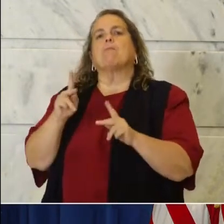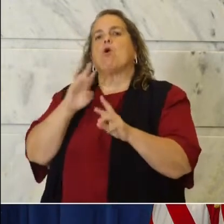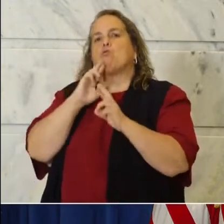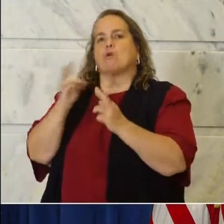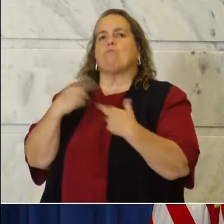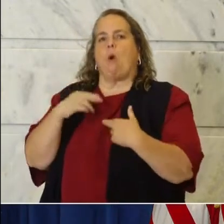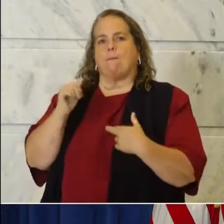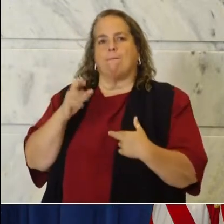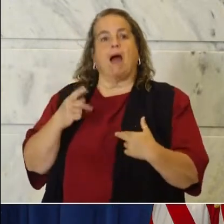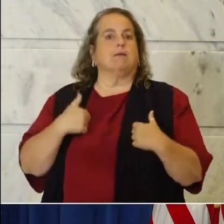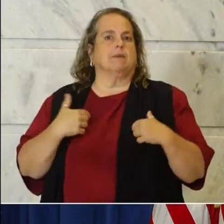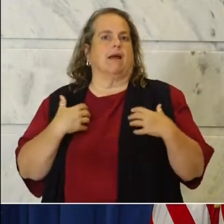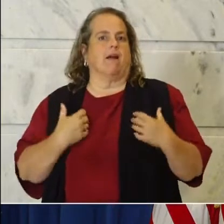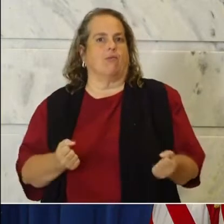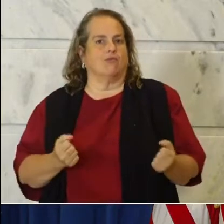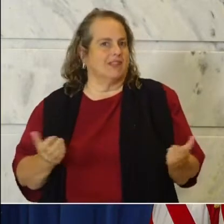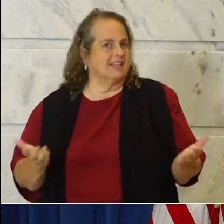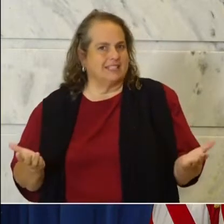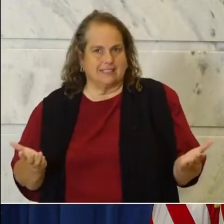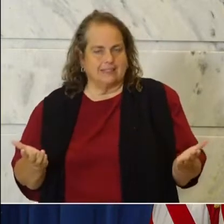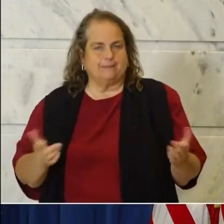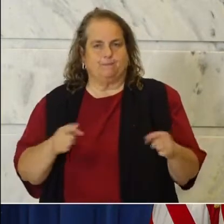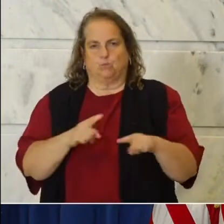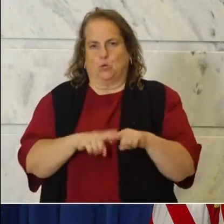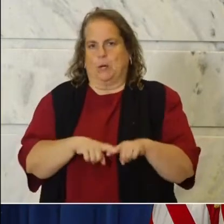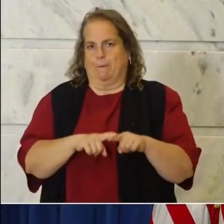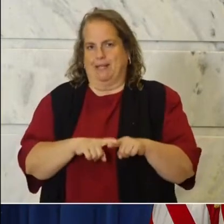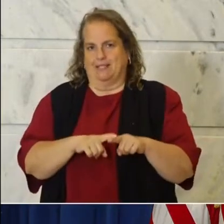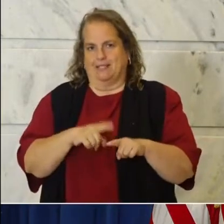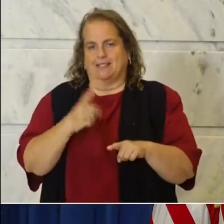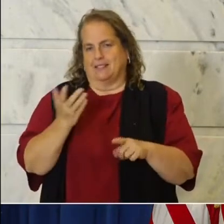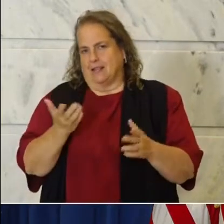in. I believe the number of recovered is actually larger, maybe even much